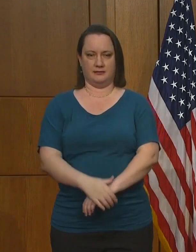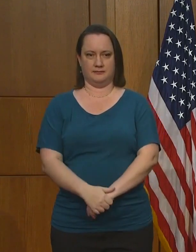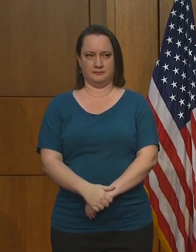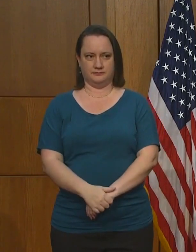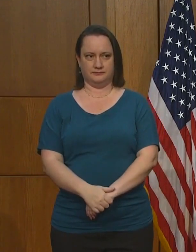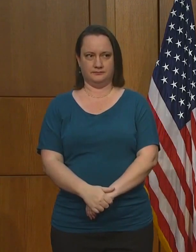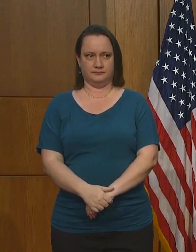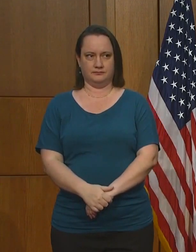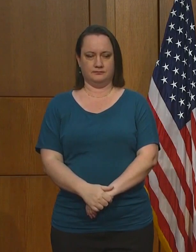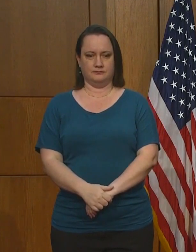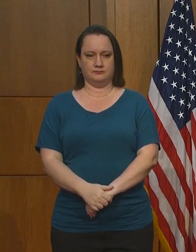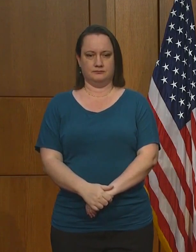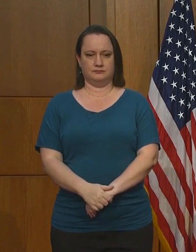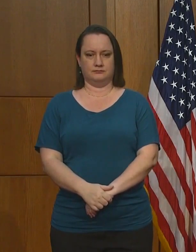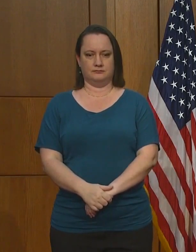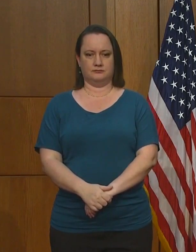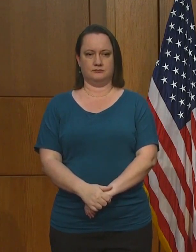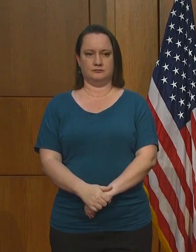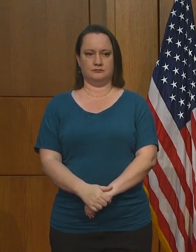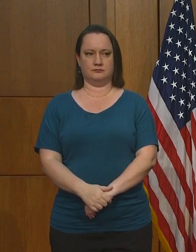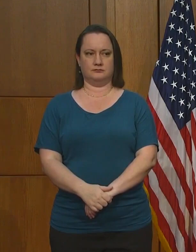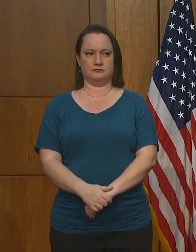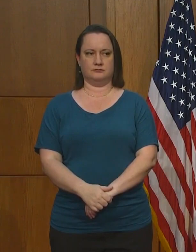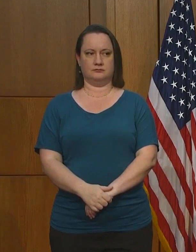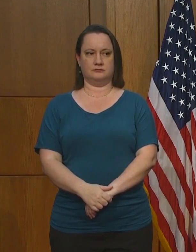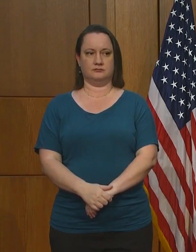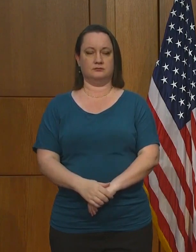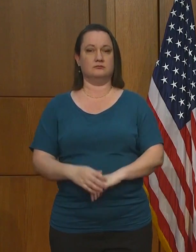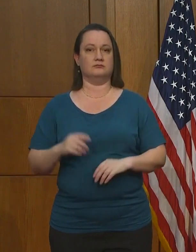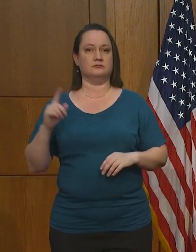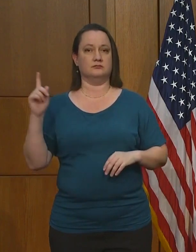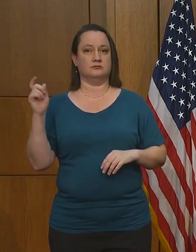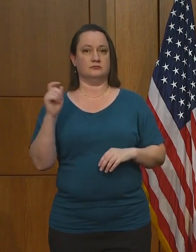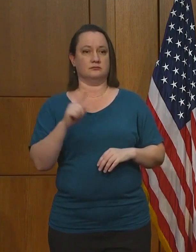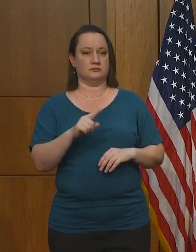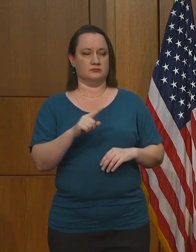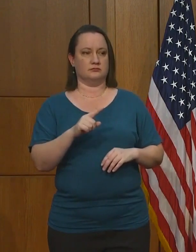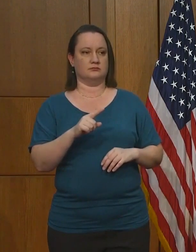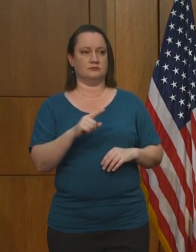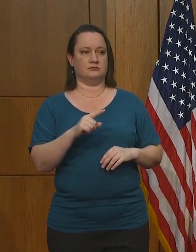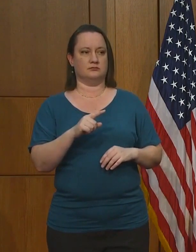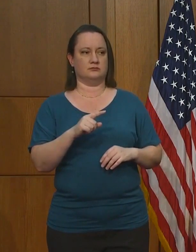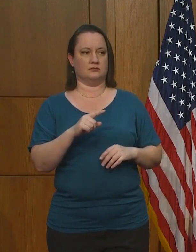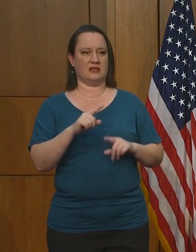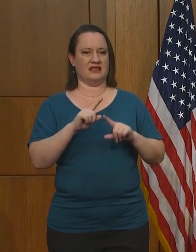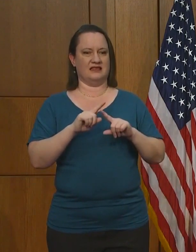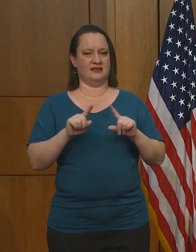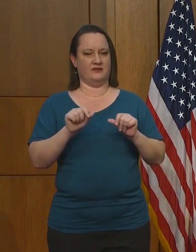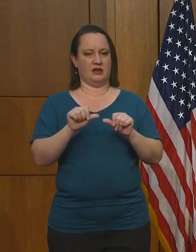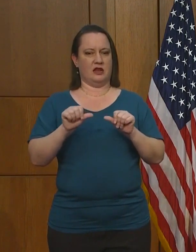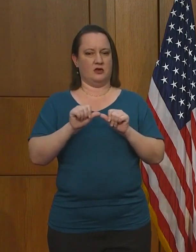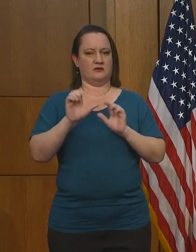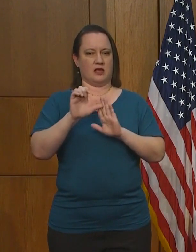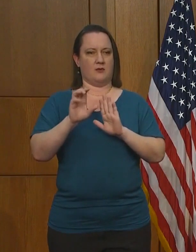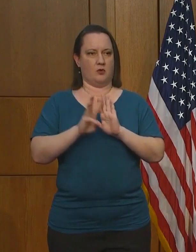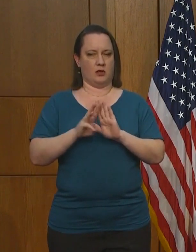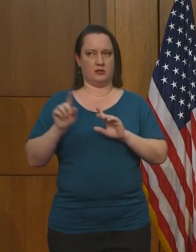NORTHERN VIRGINIA DAILY. THERE ARE NO QUESTION ABOUT THE